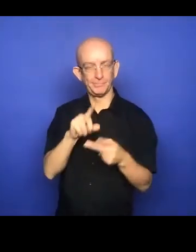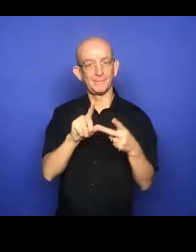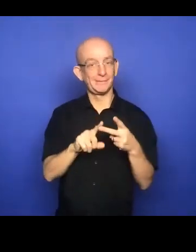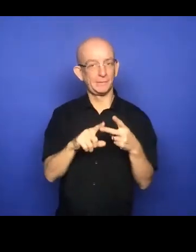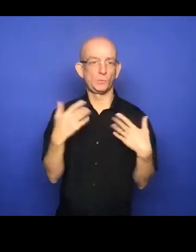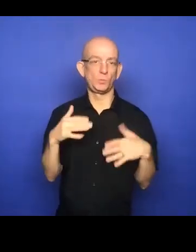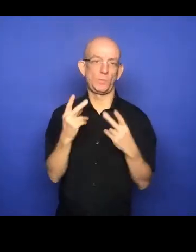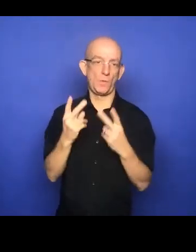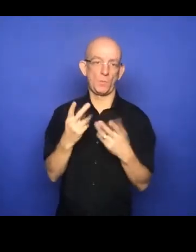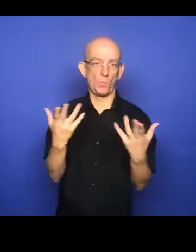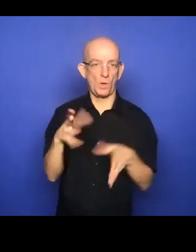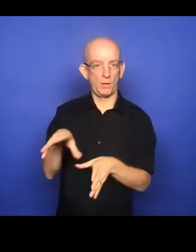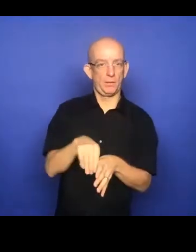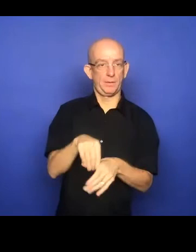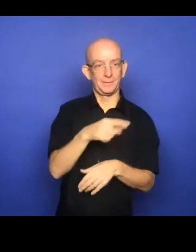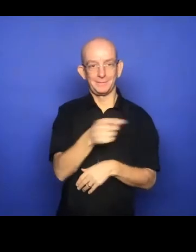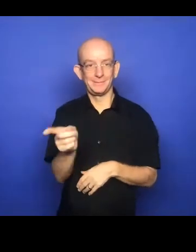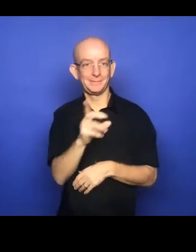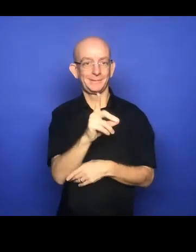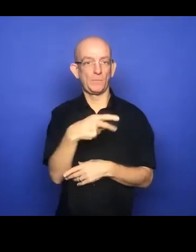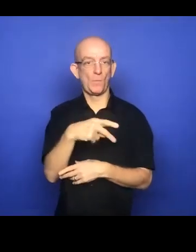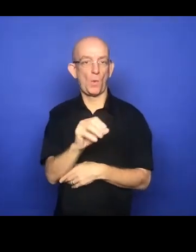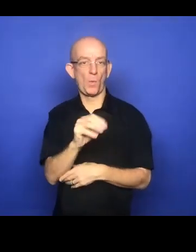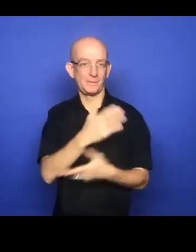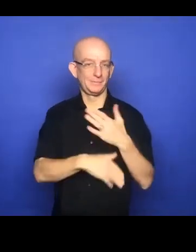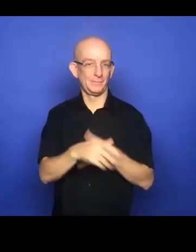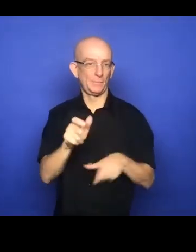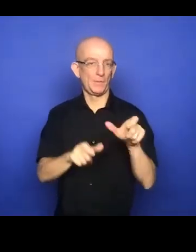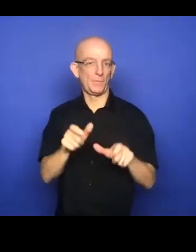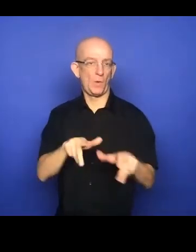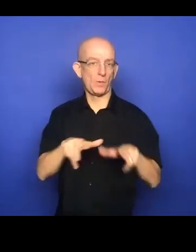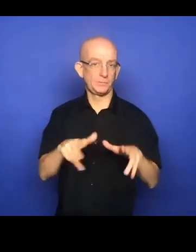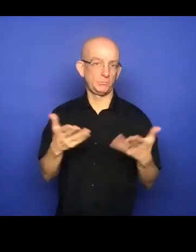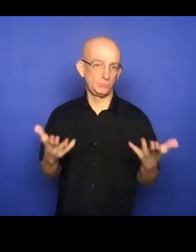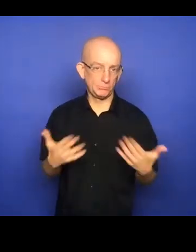Through United Disabled Persons of Kenya, persons with disabilities went